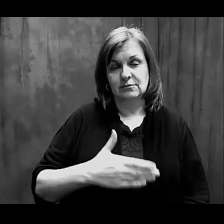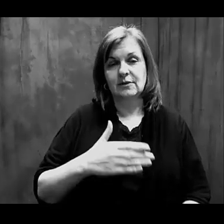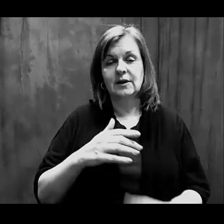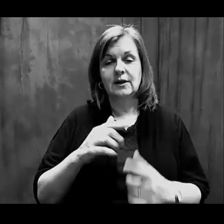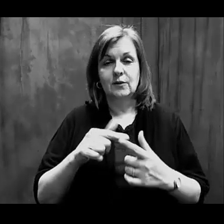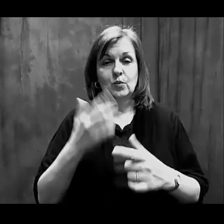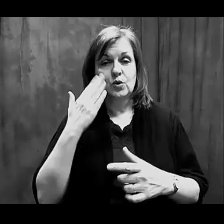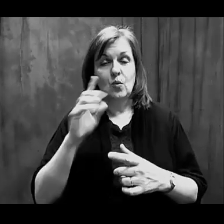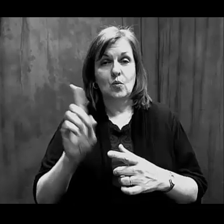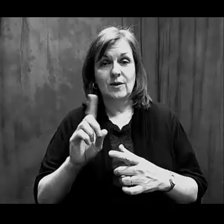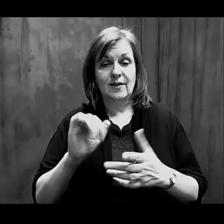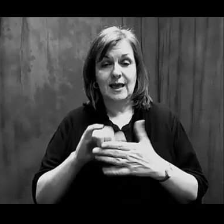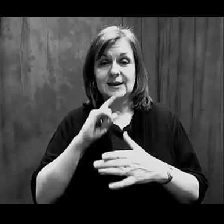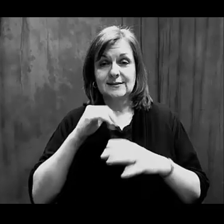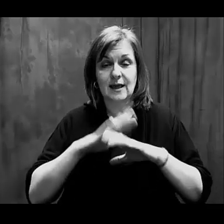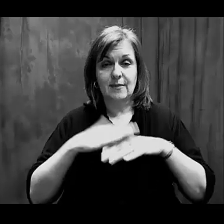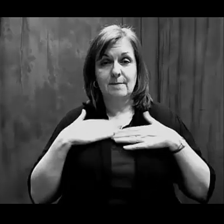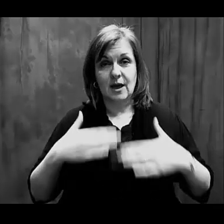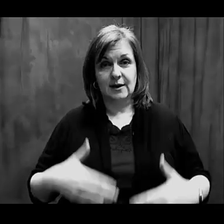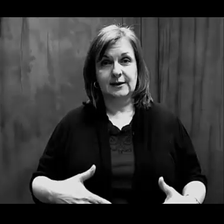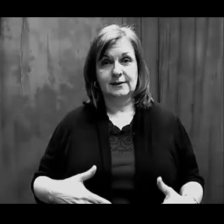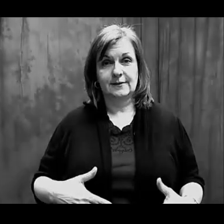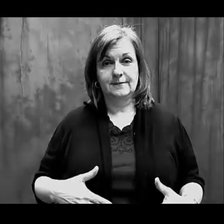to your body orientation